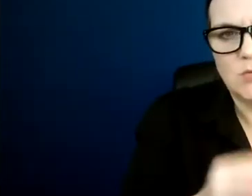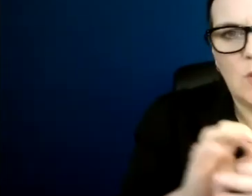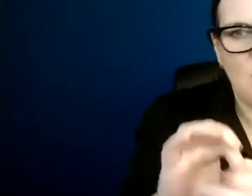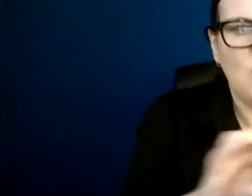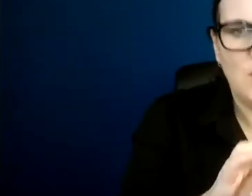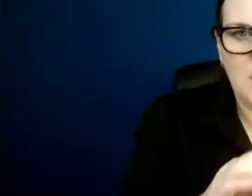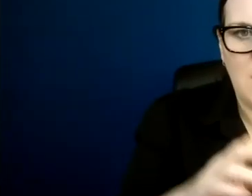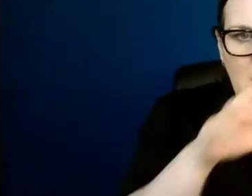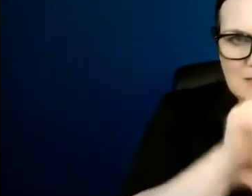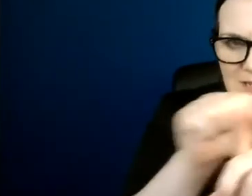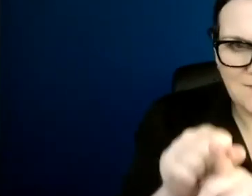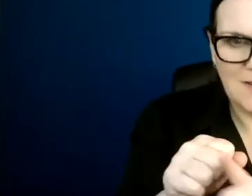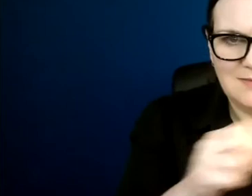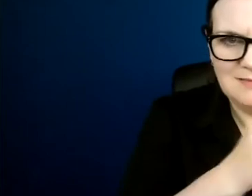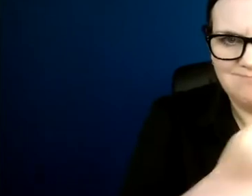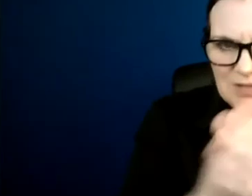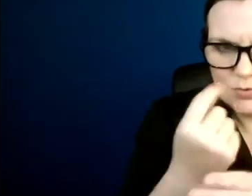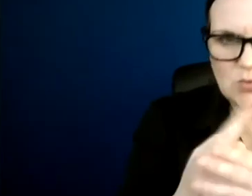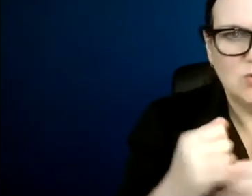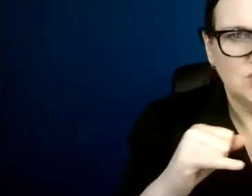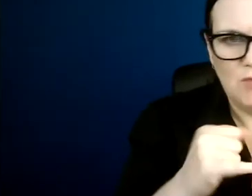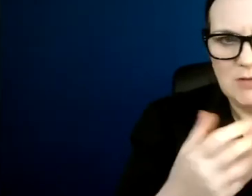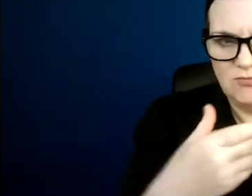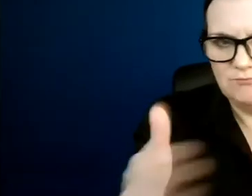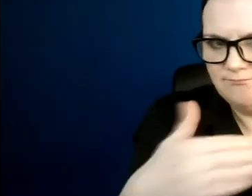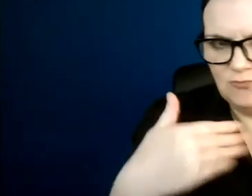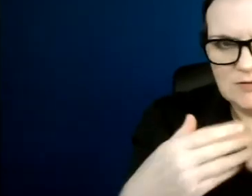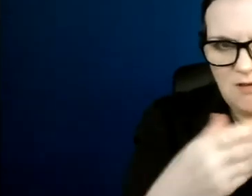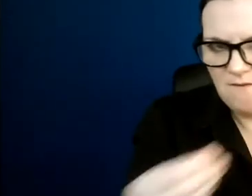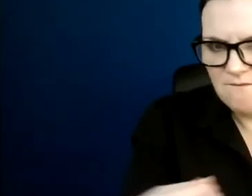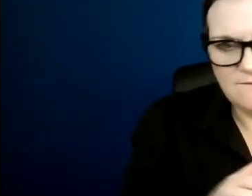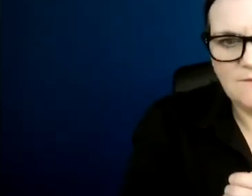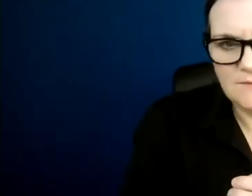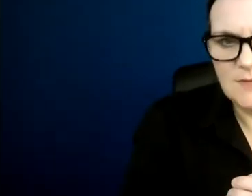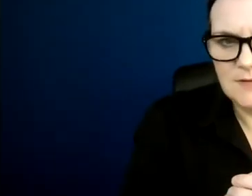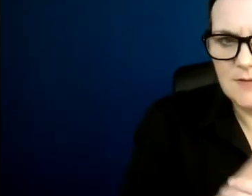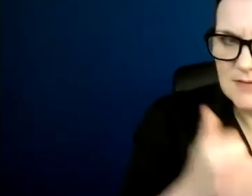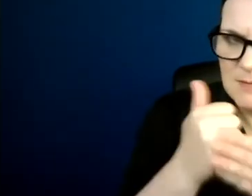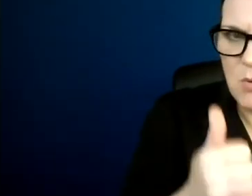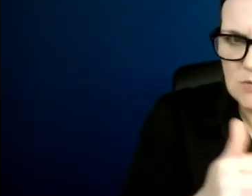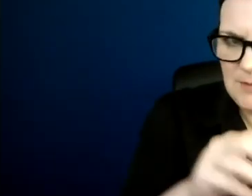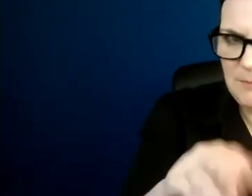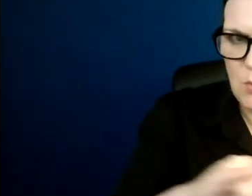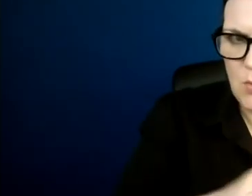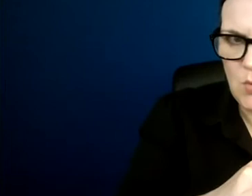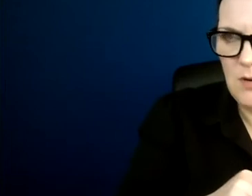the issues and try and resolve them and support custody mothers and to support other stakeholders.